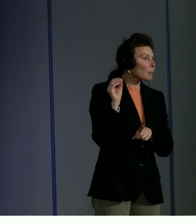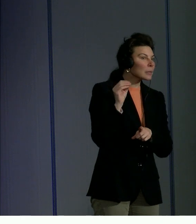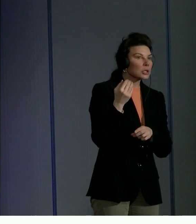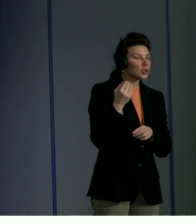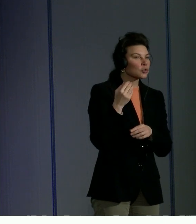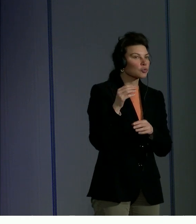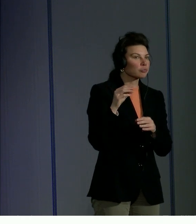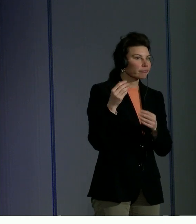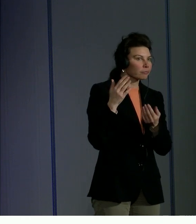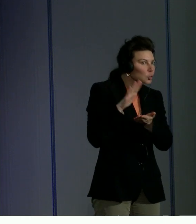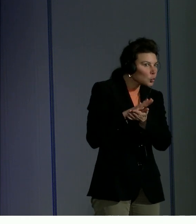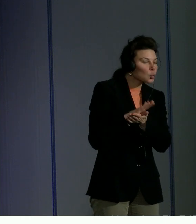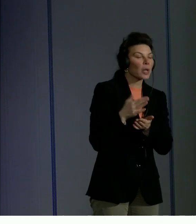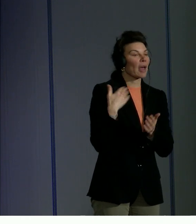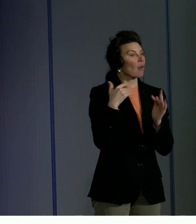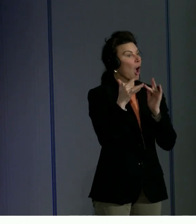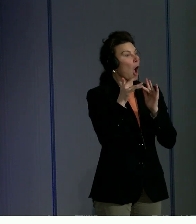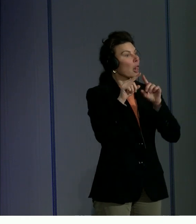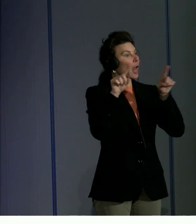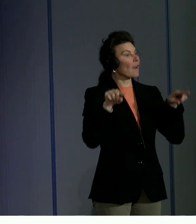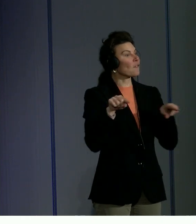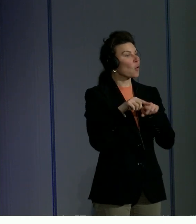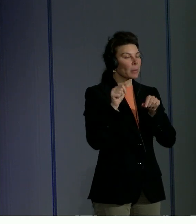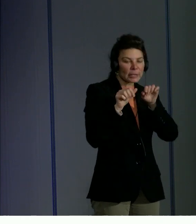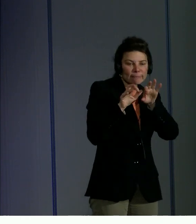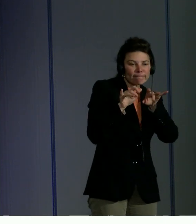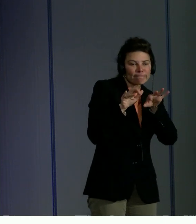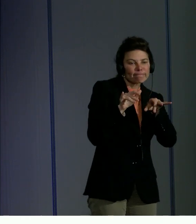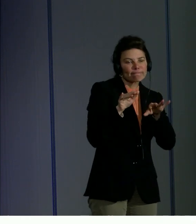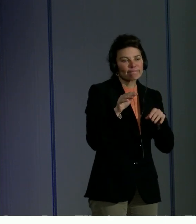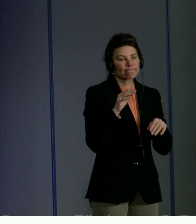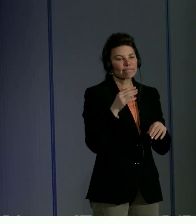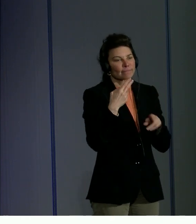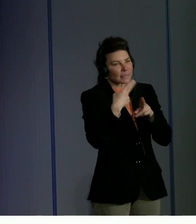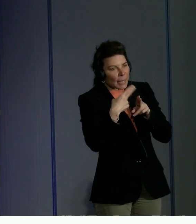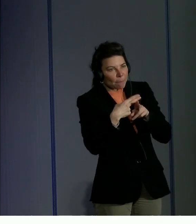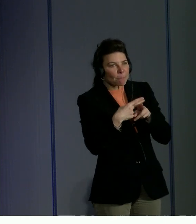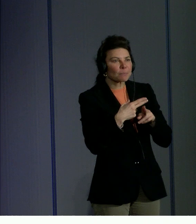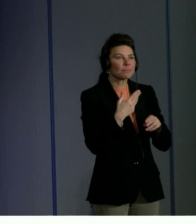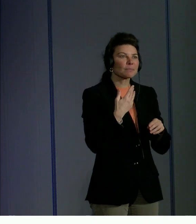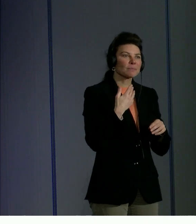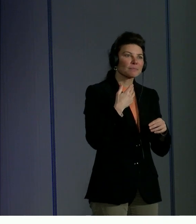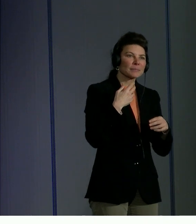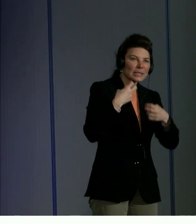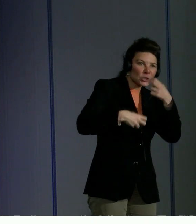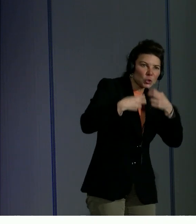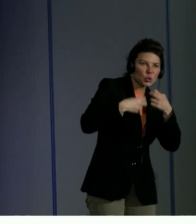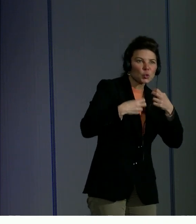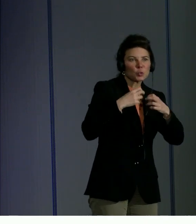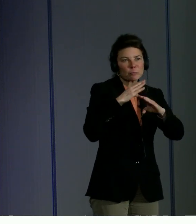go in and put your name, and what the issue is, what the barrier is and seek assistance that way.